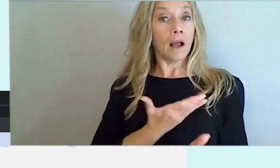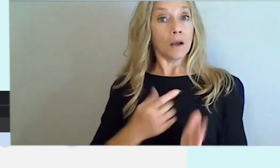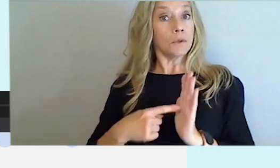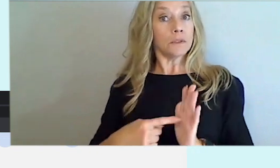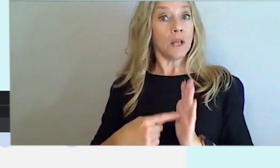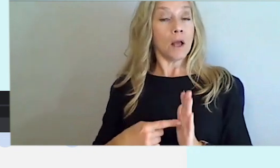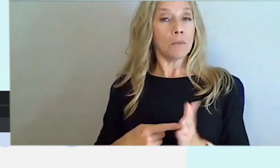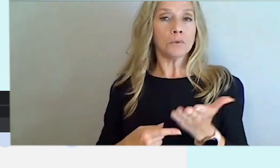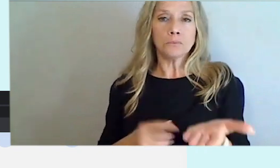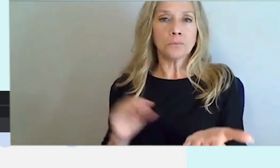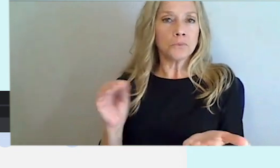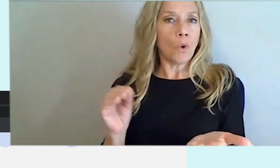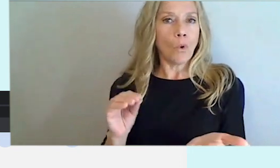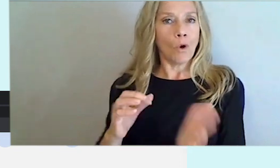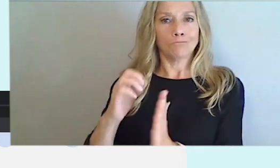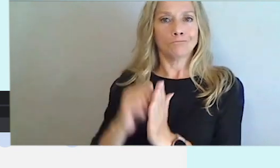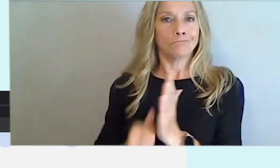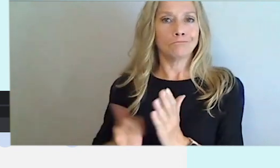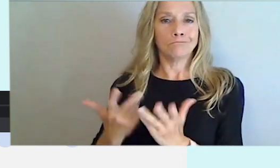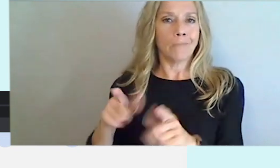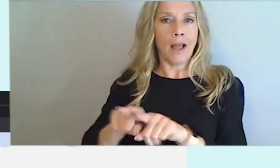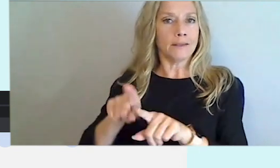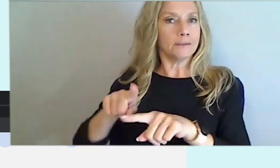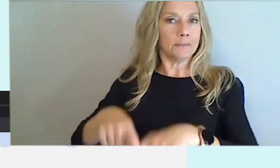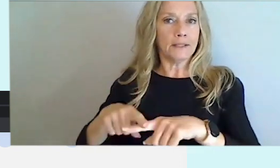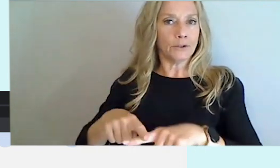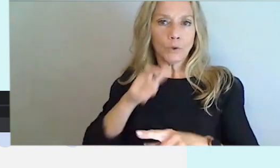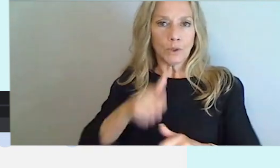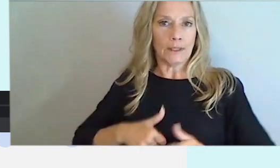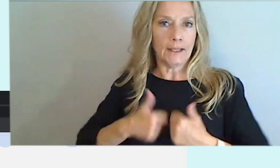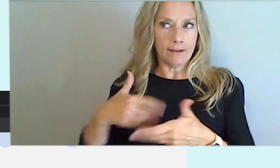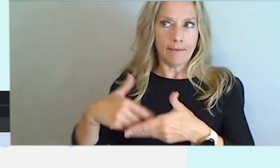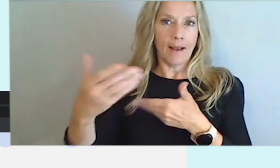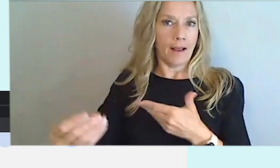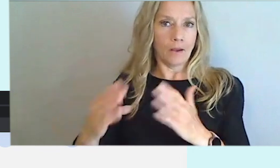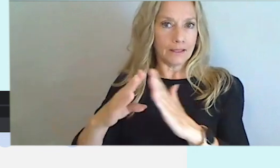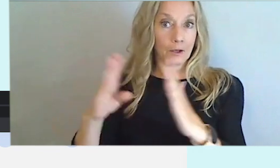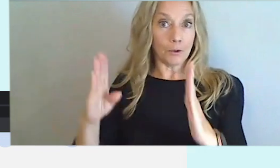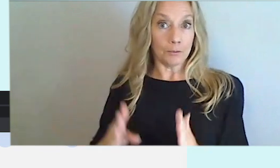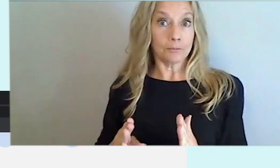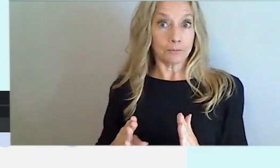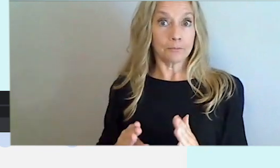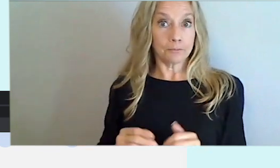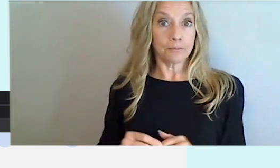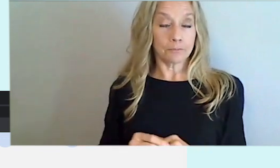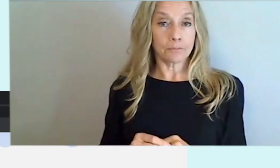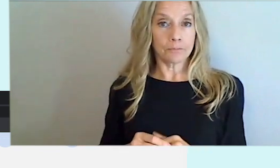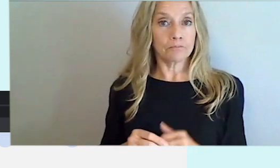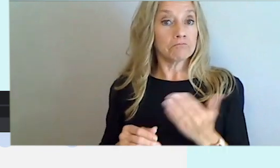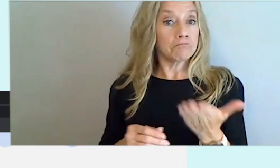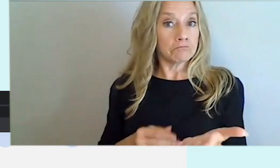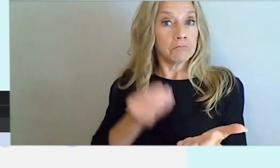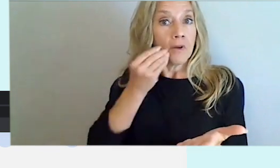as a dependent by someone outside of the home. This information is still correct, so the member can click next.